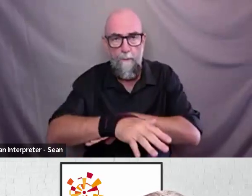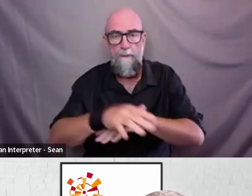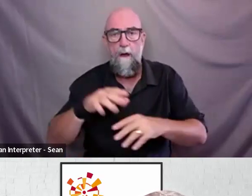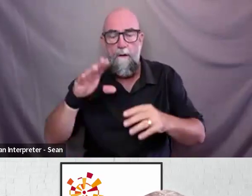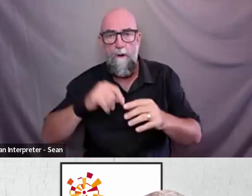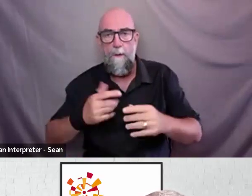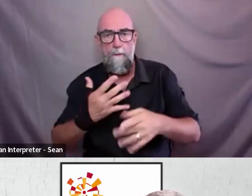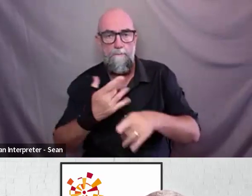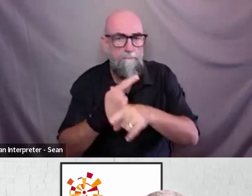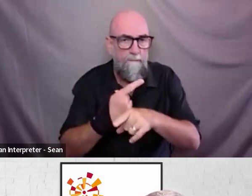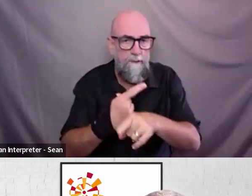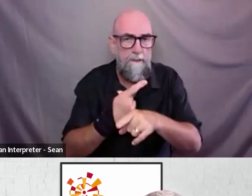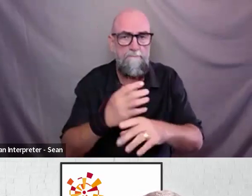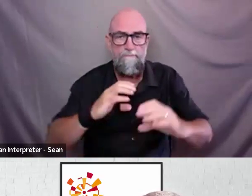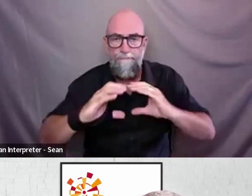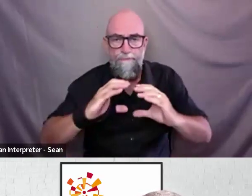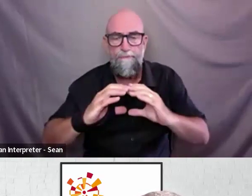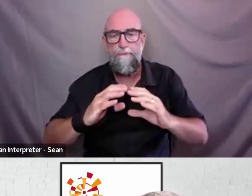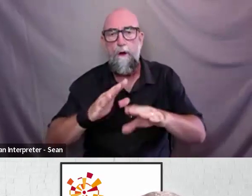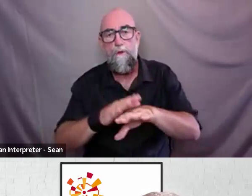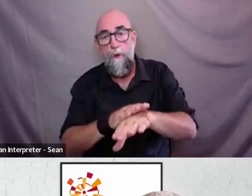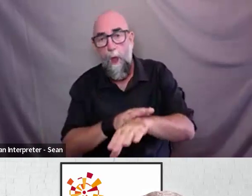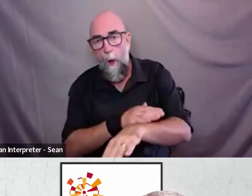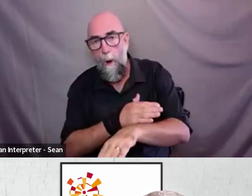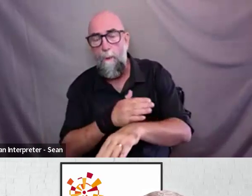is fundamental in achieving that. You can not